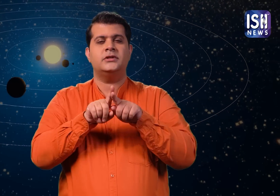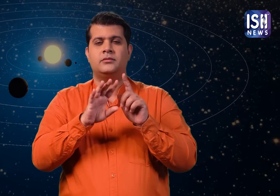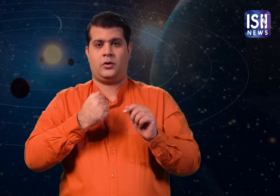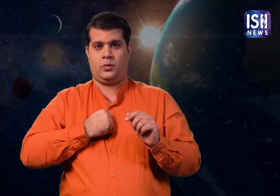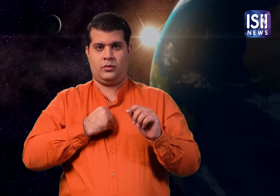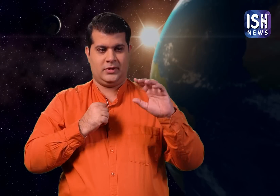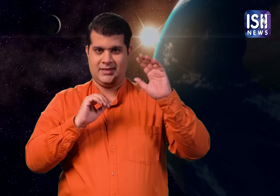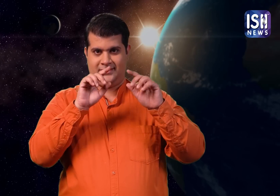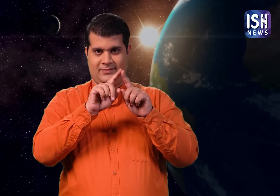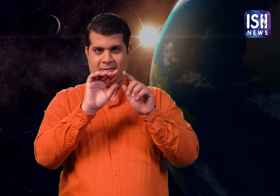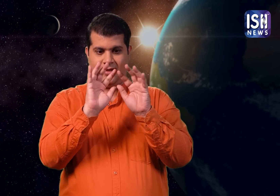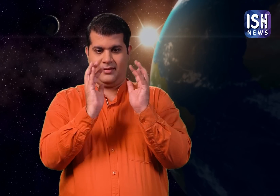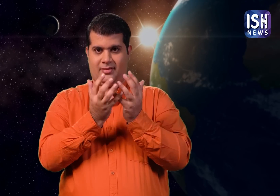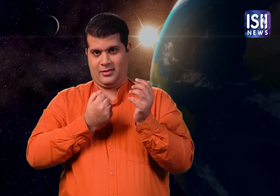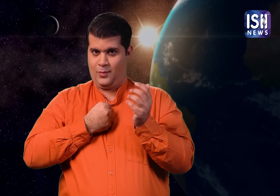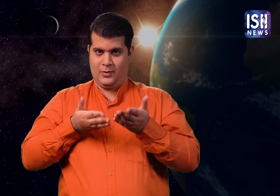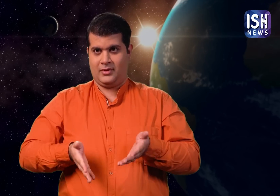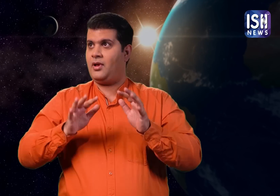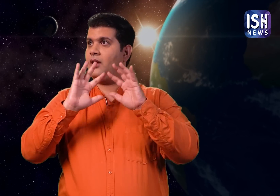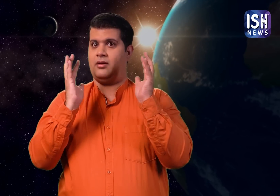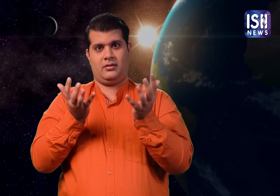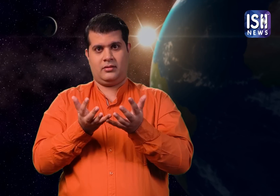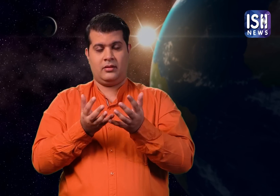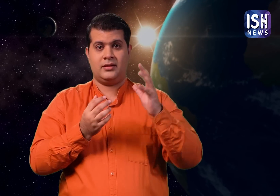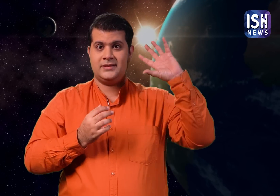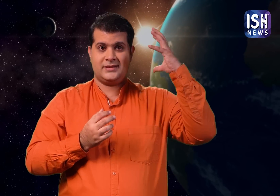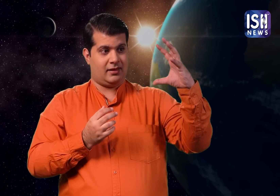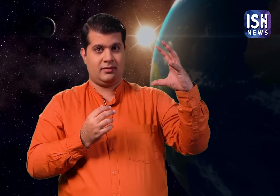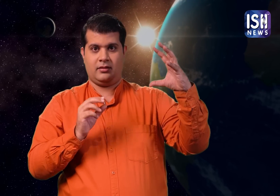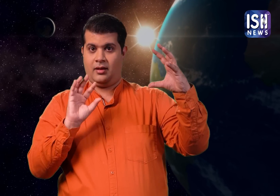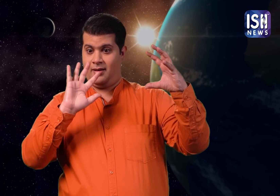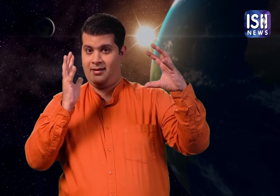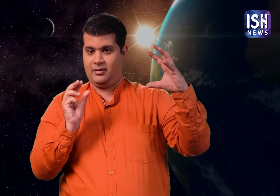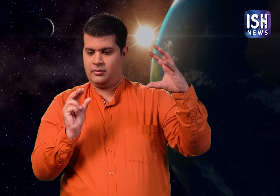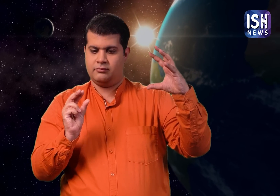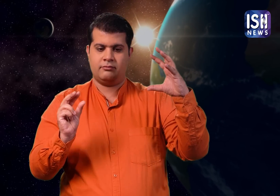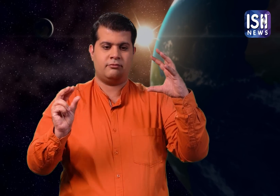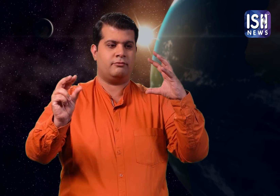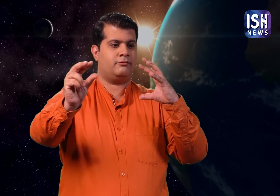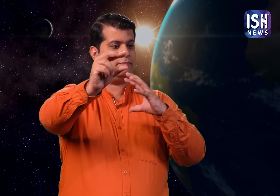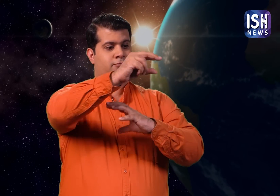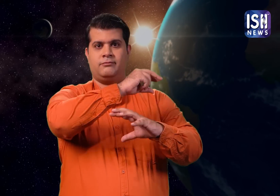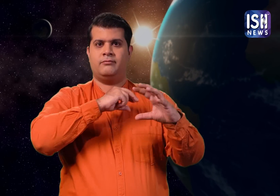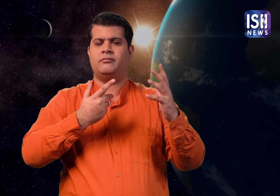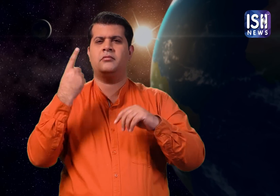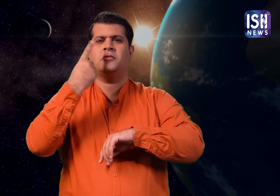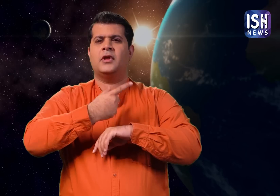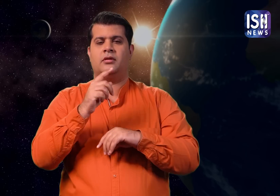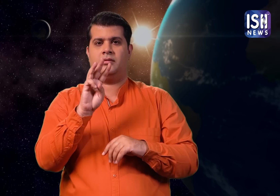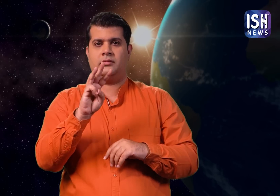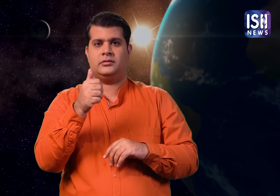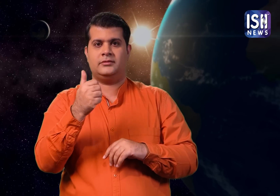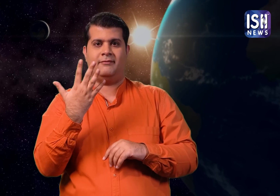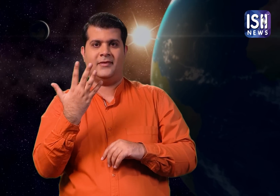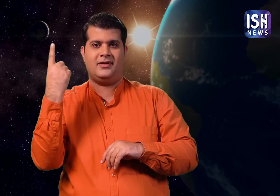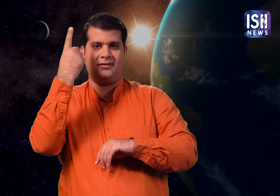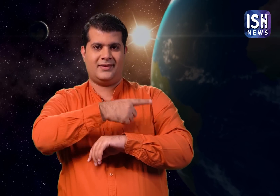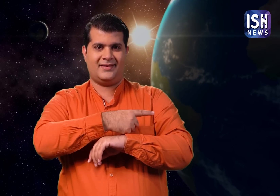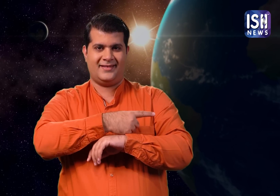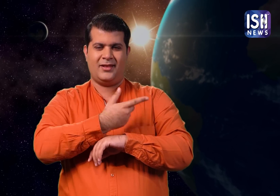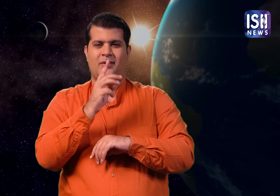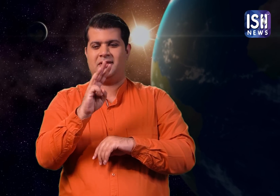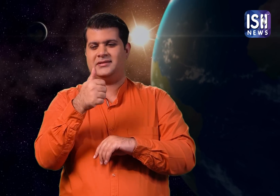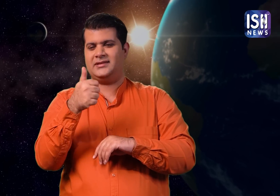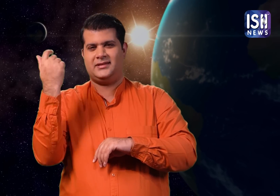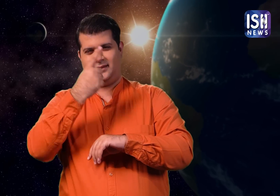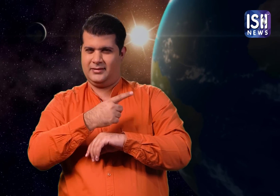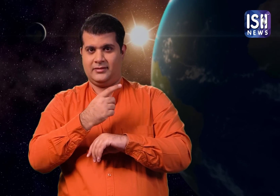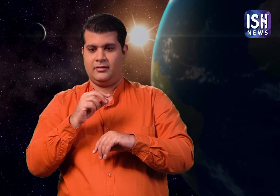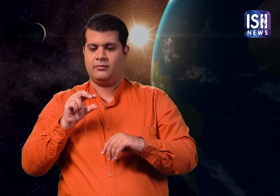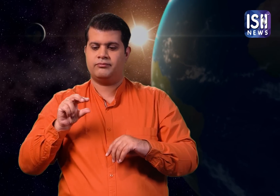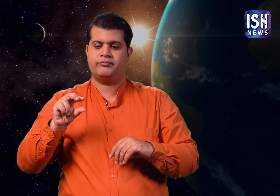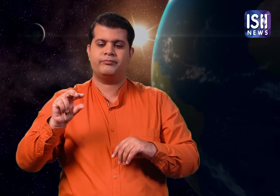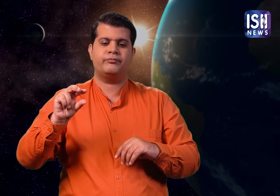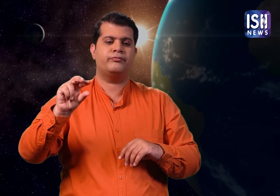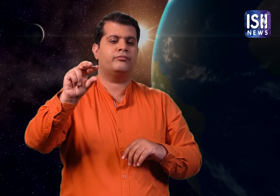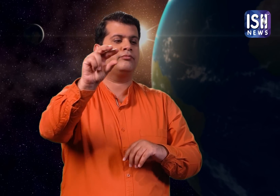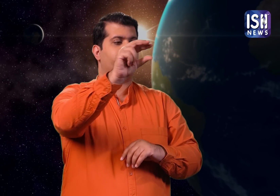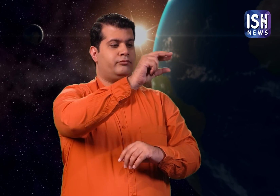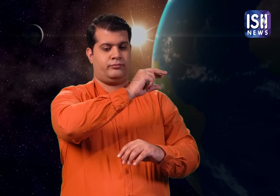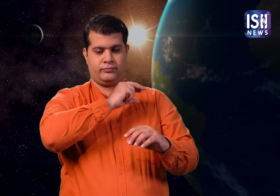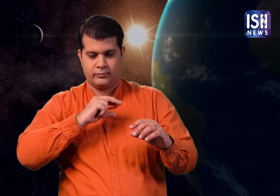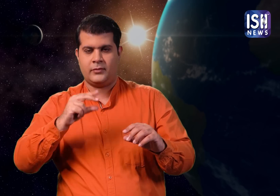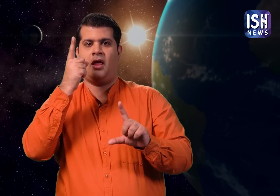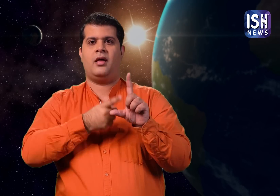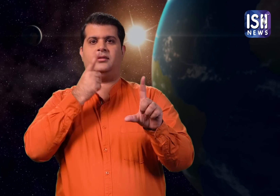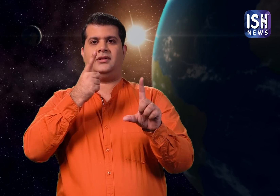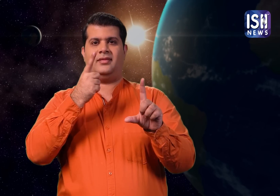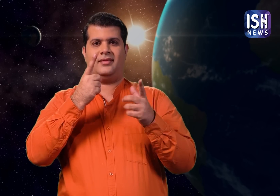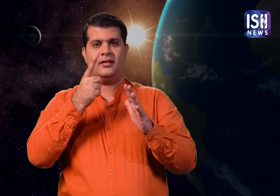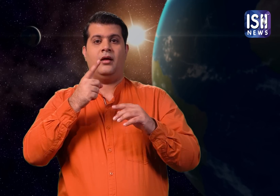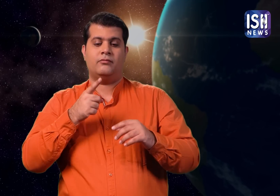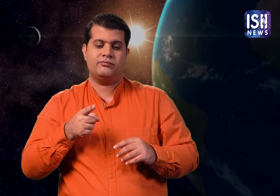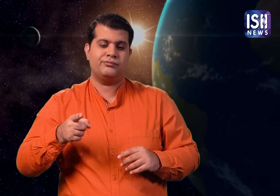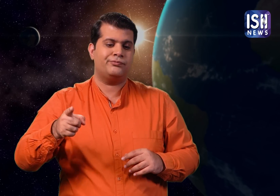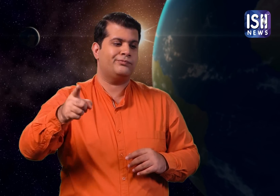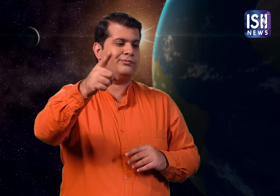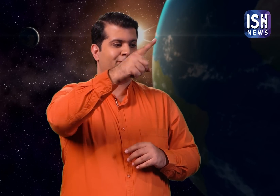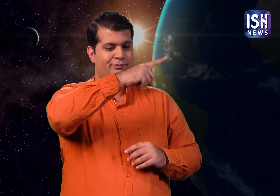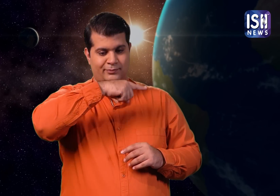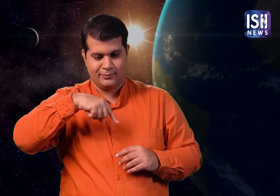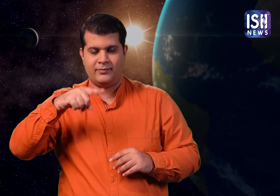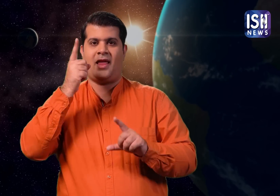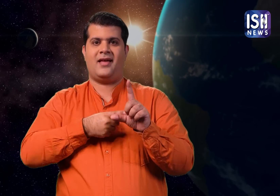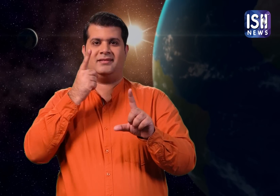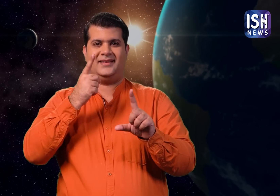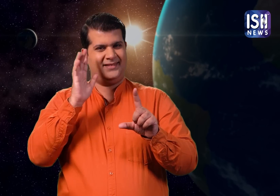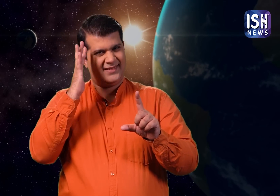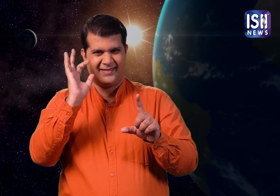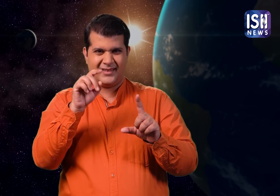Similarly, the Earth orbits the Sun, taking 365 or 366 days to complete one revolution, which equals one year.